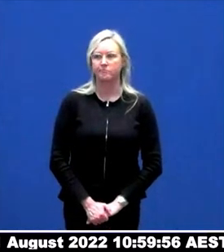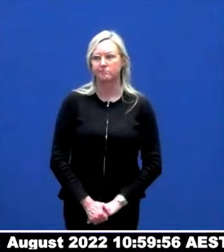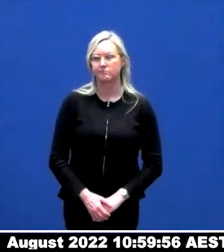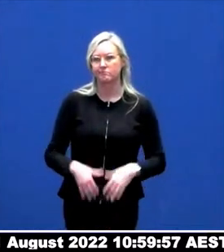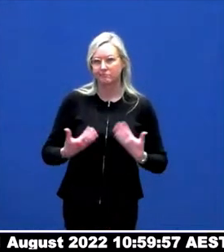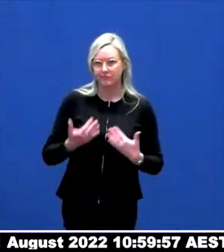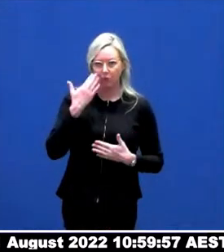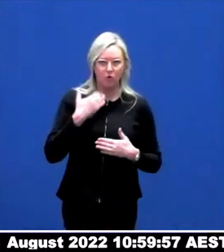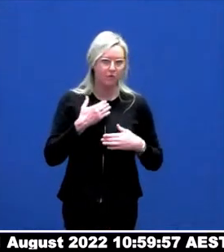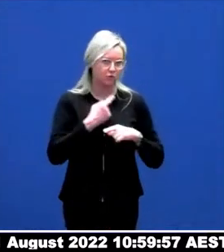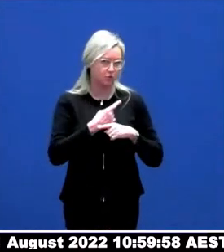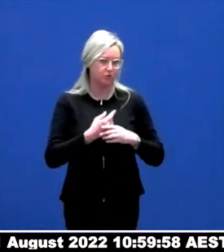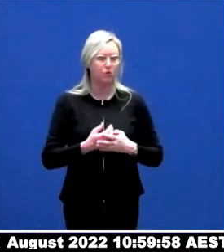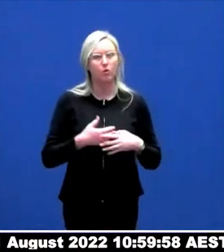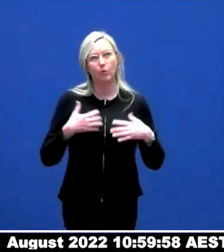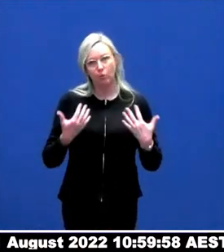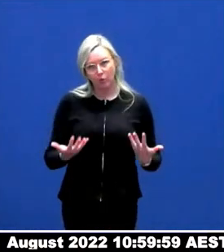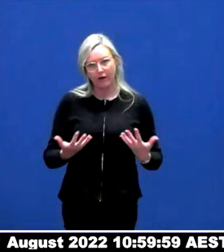the - so, these were election commitments.